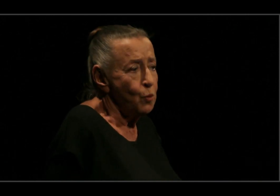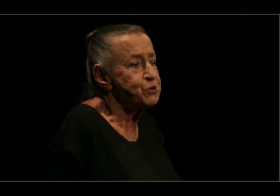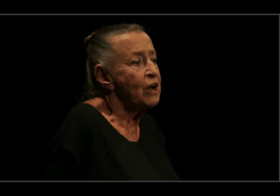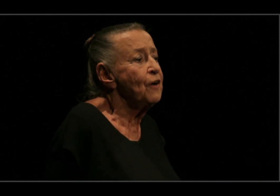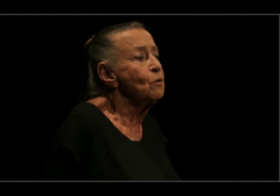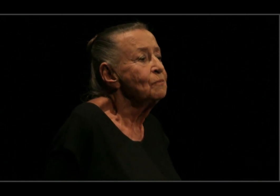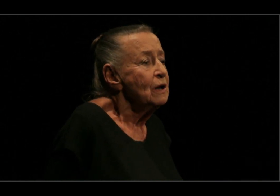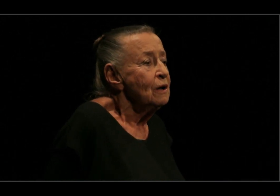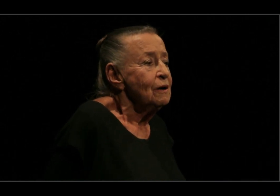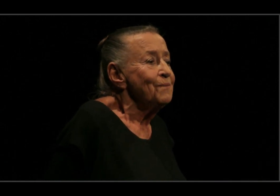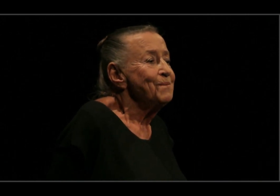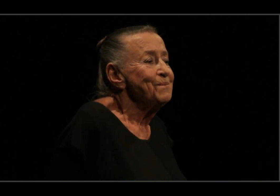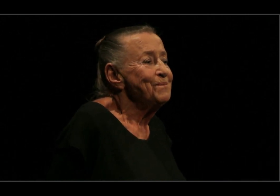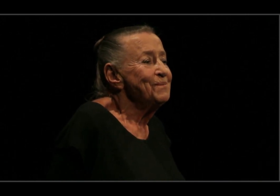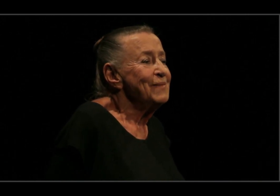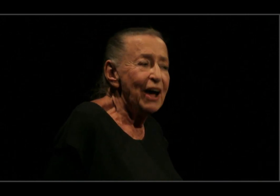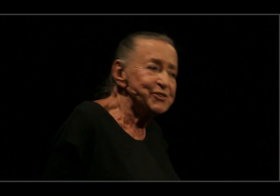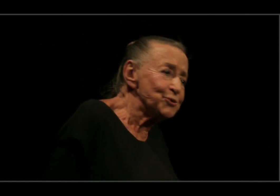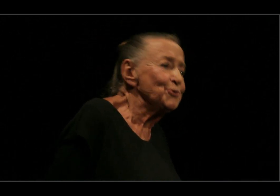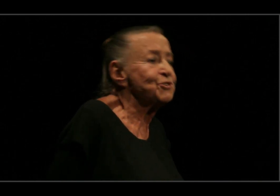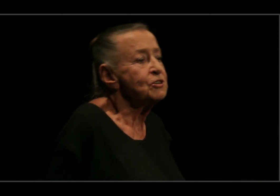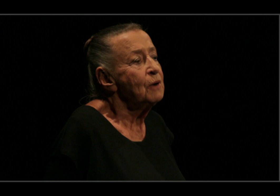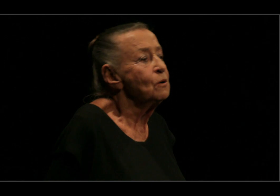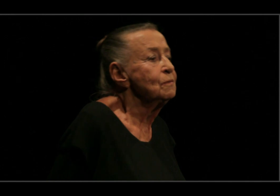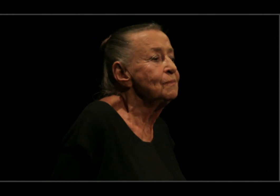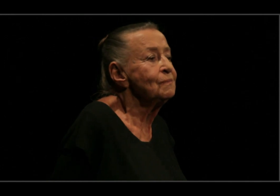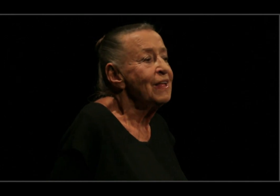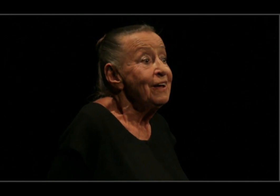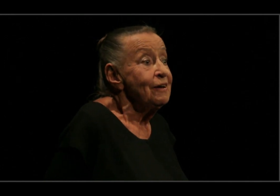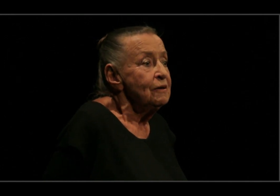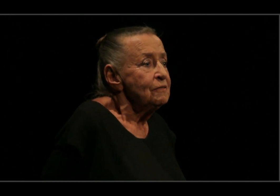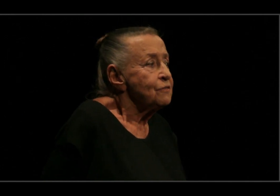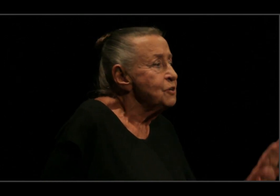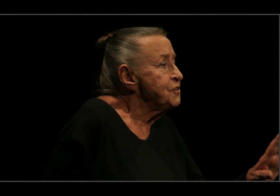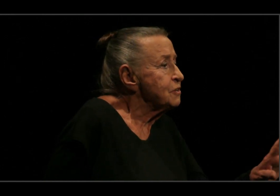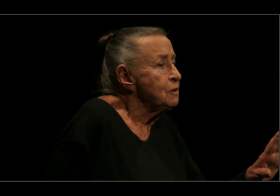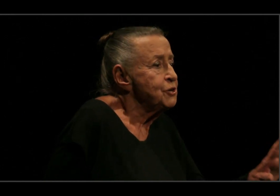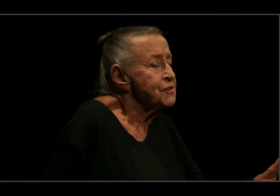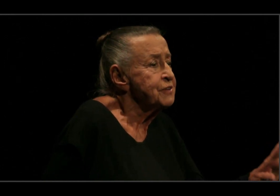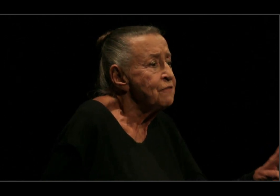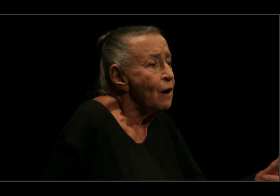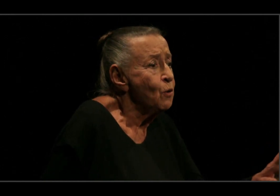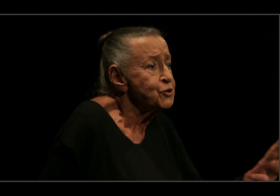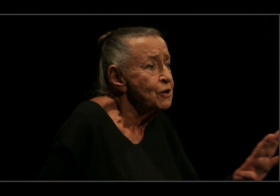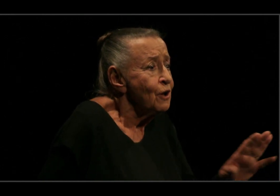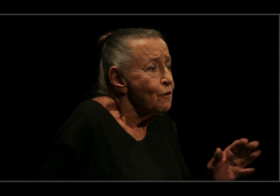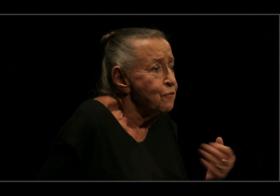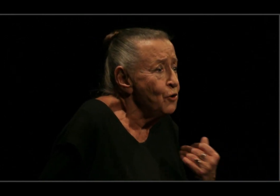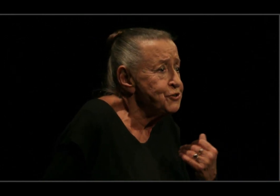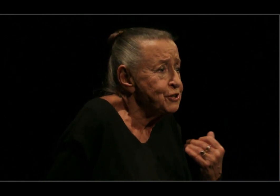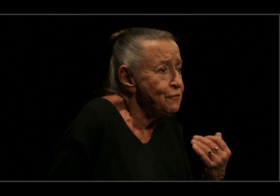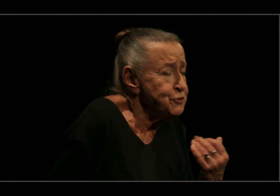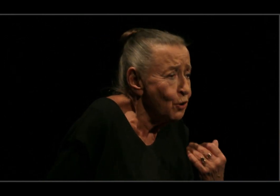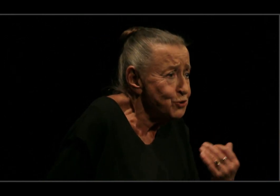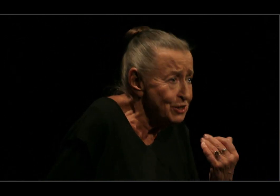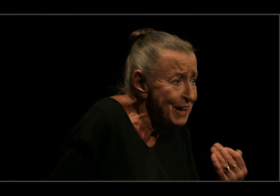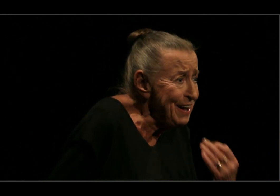He paused, the horn still in his hands; it sounded as if it is played,